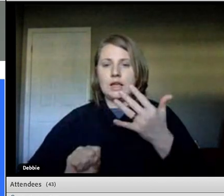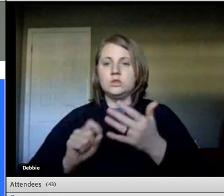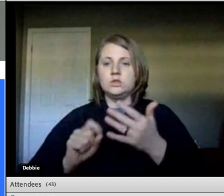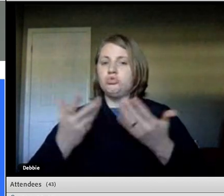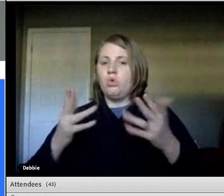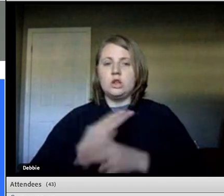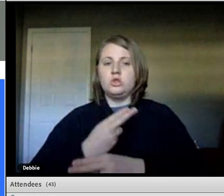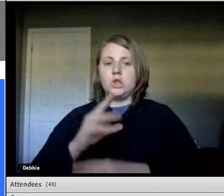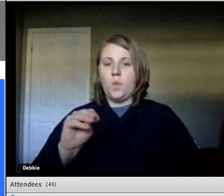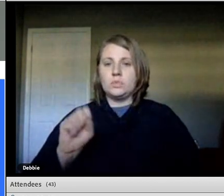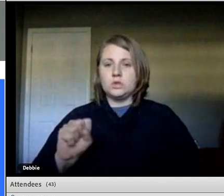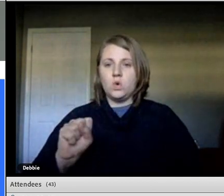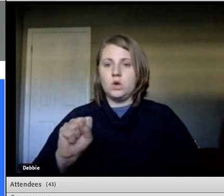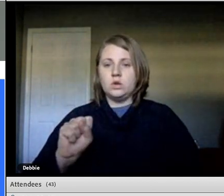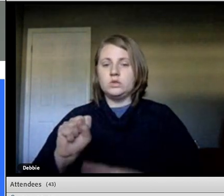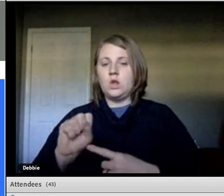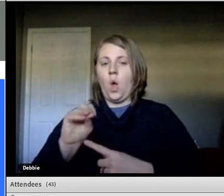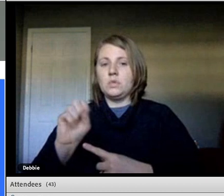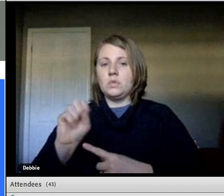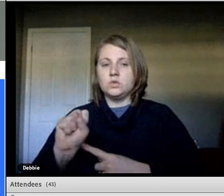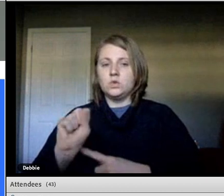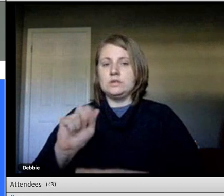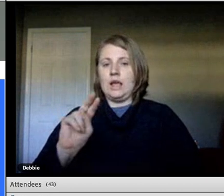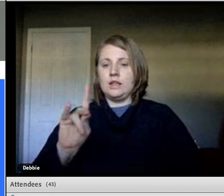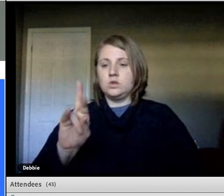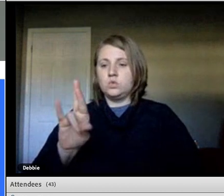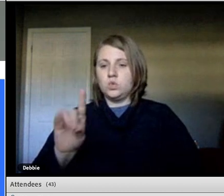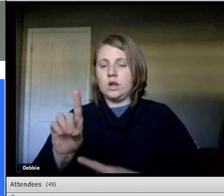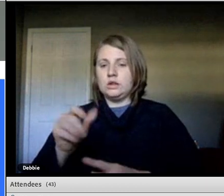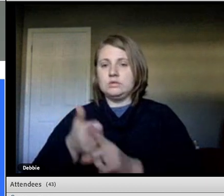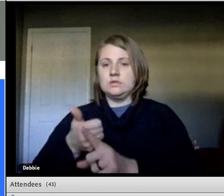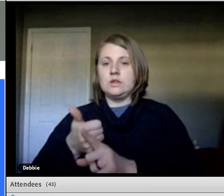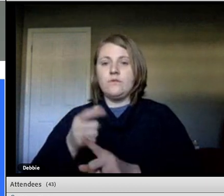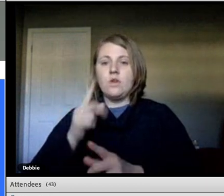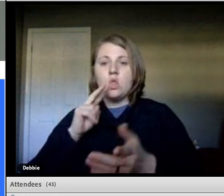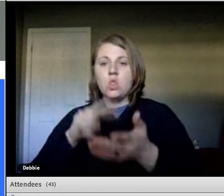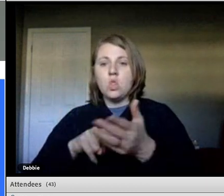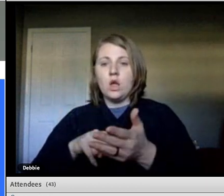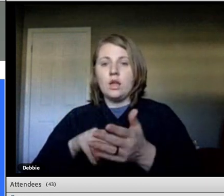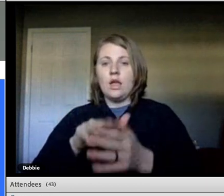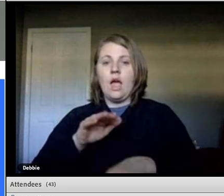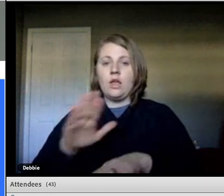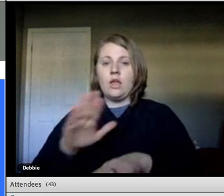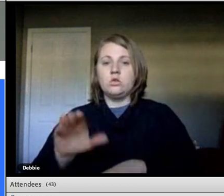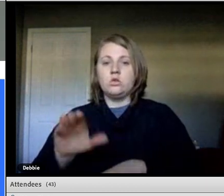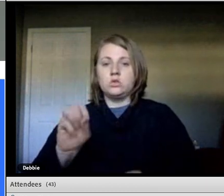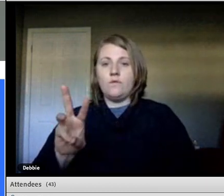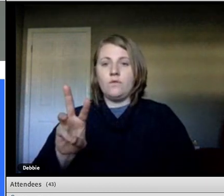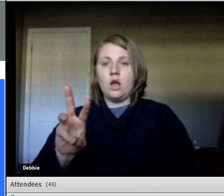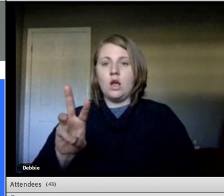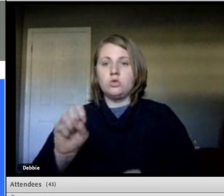so open-source, Android, you can go look right at the software. You can develop based on it for free.